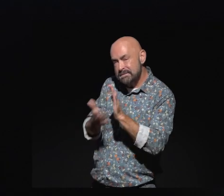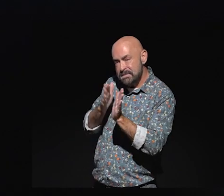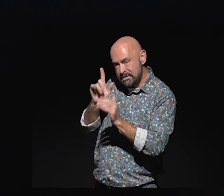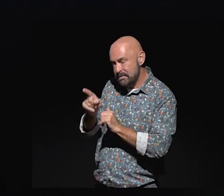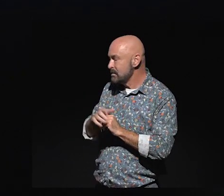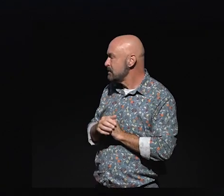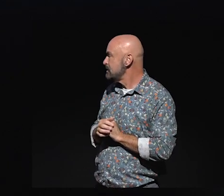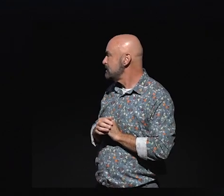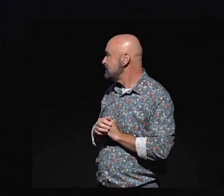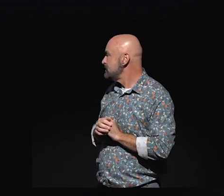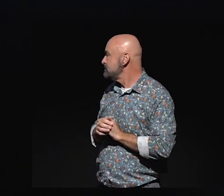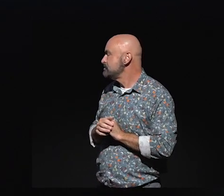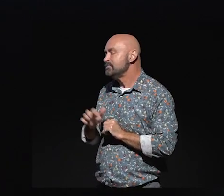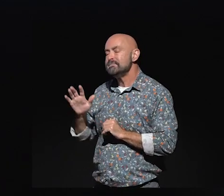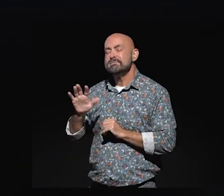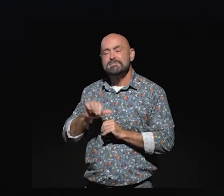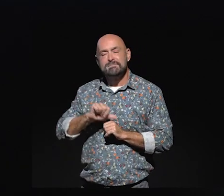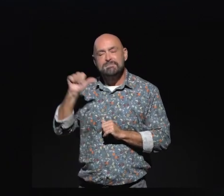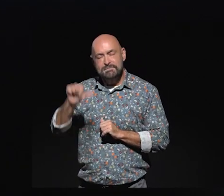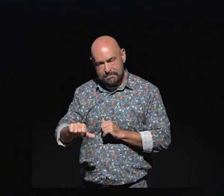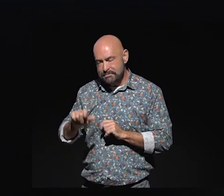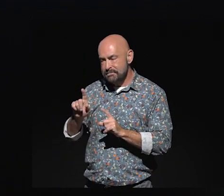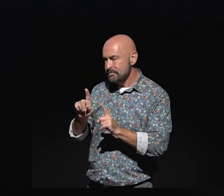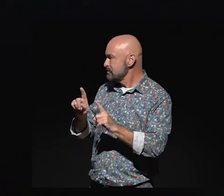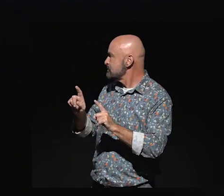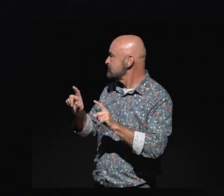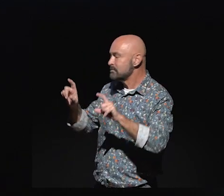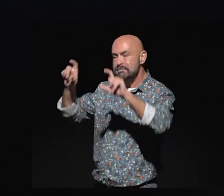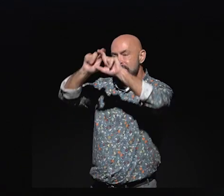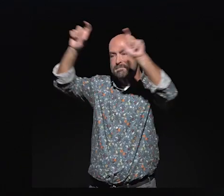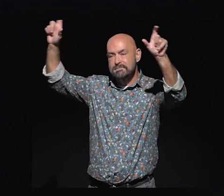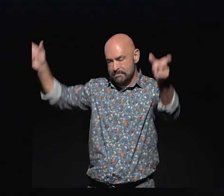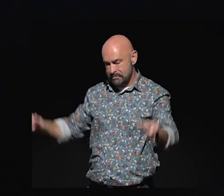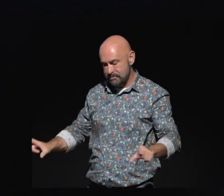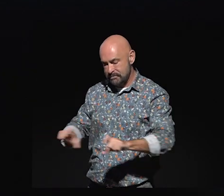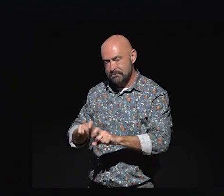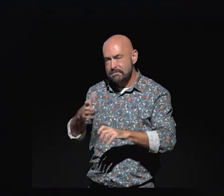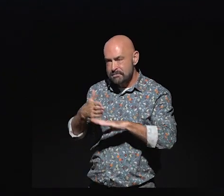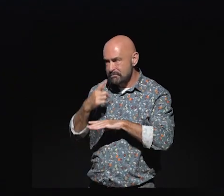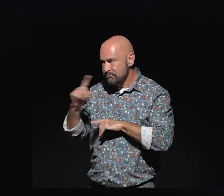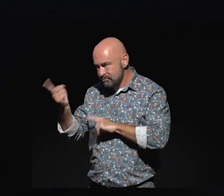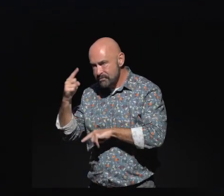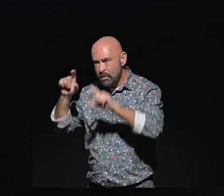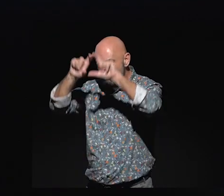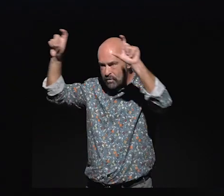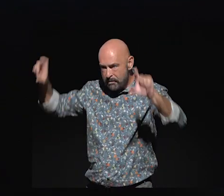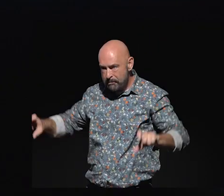And then, he orders this frame for it, working with the frame maker,